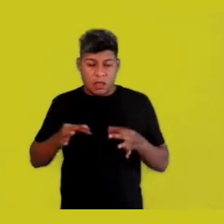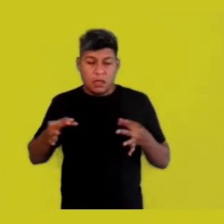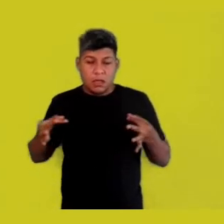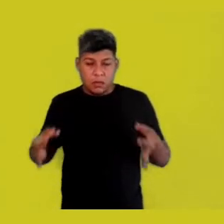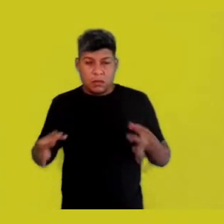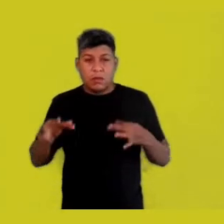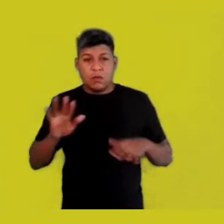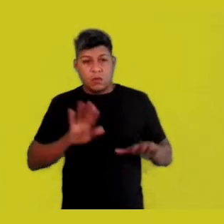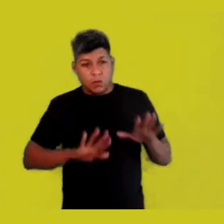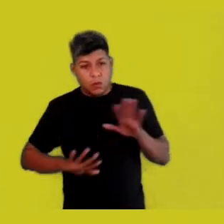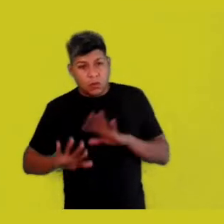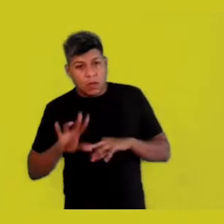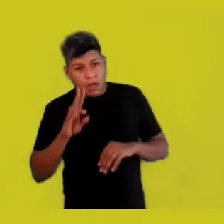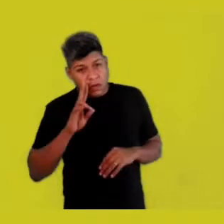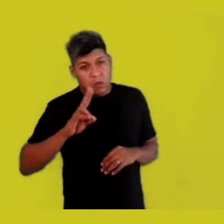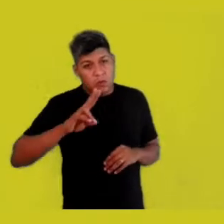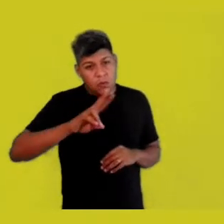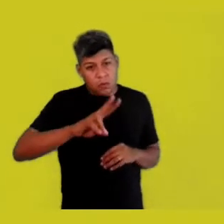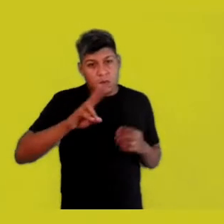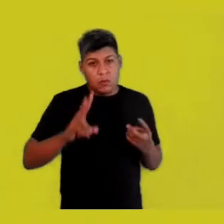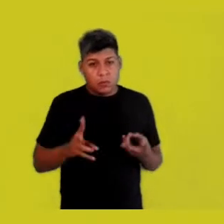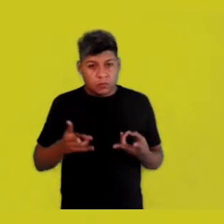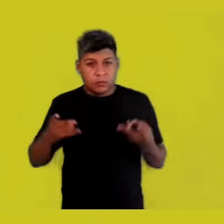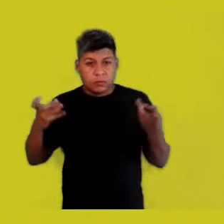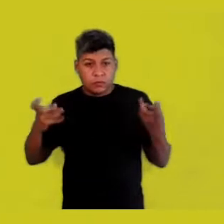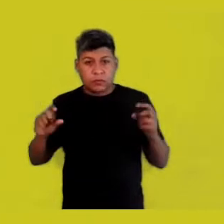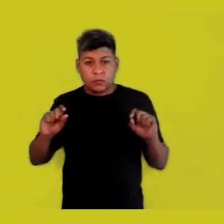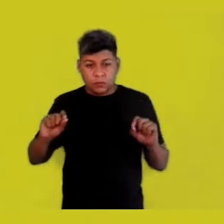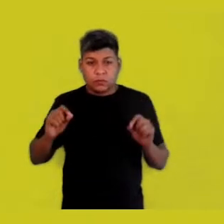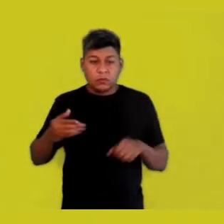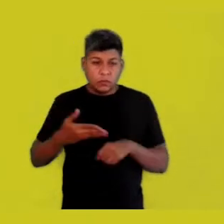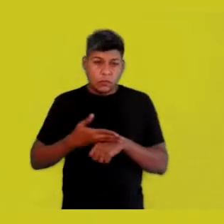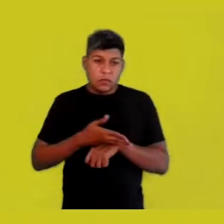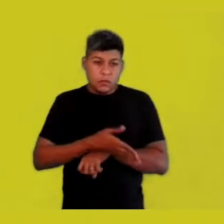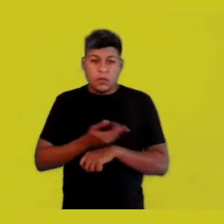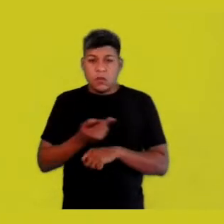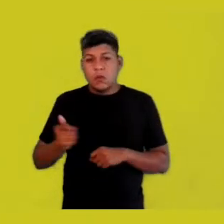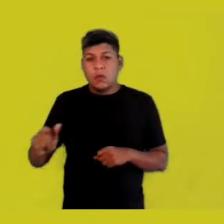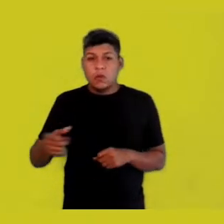to see them, to perceive them, to penetrate them in other ways,